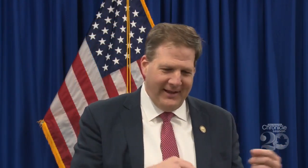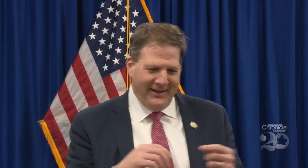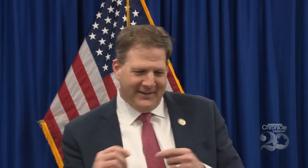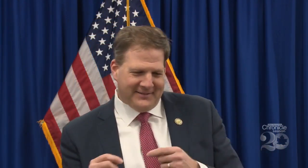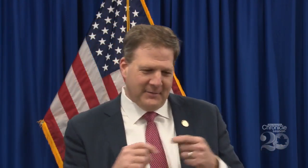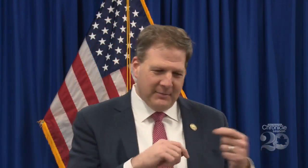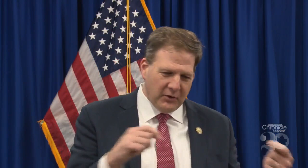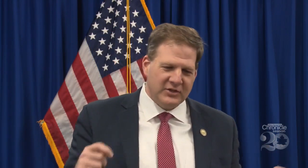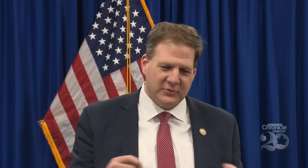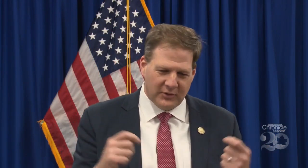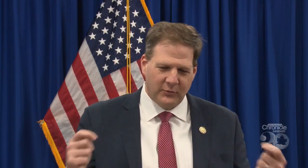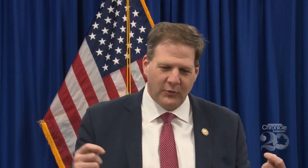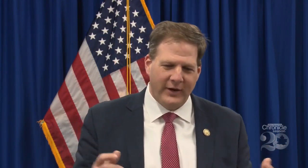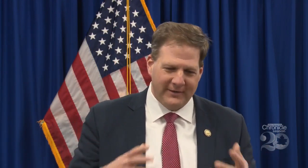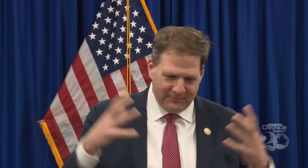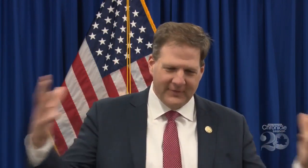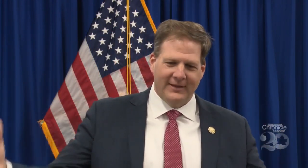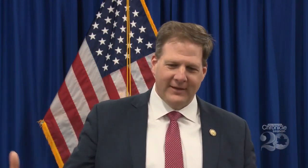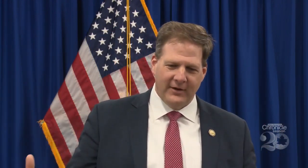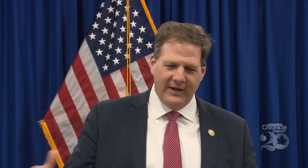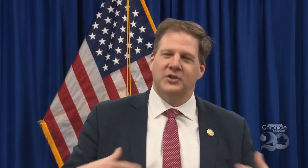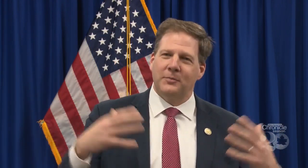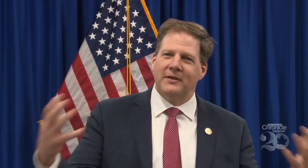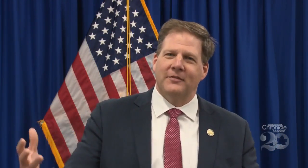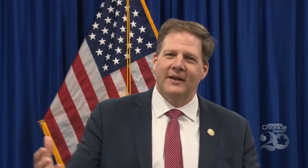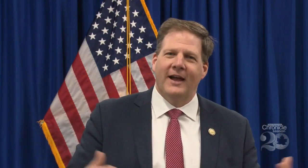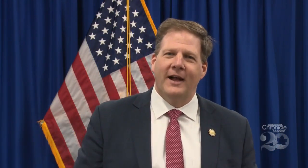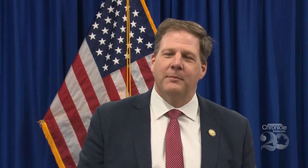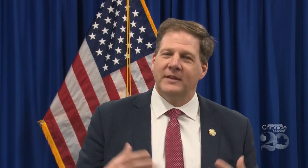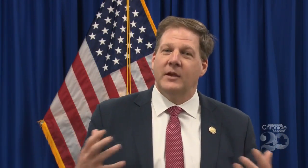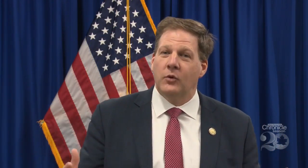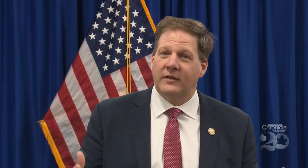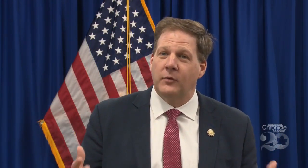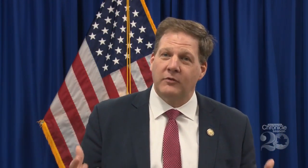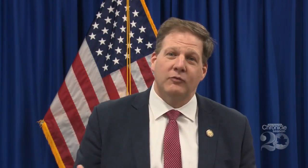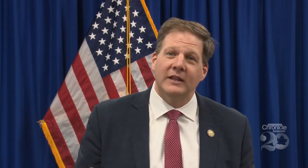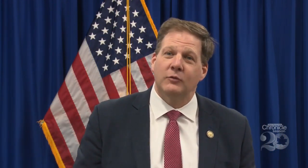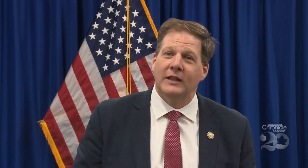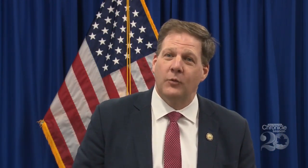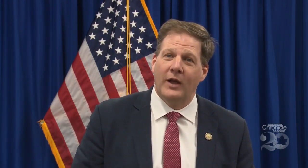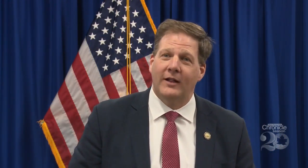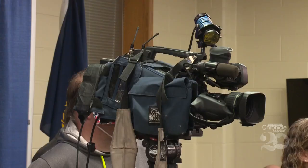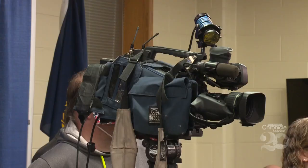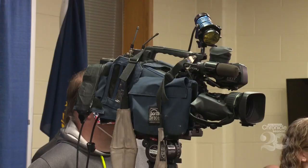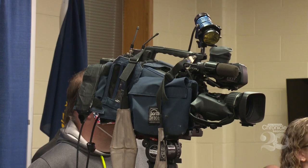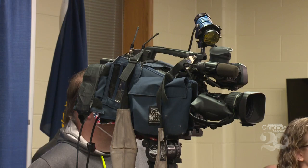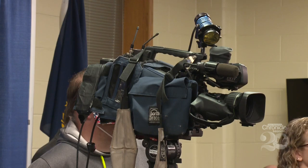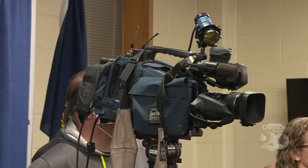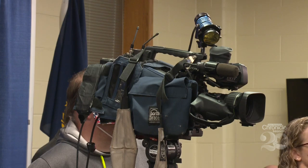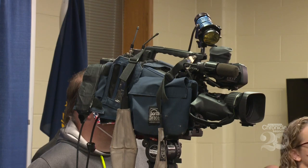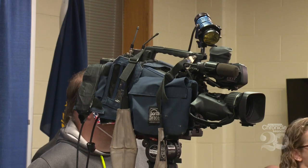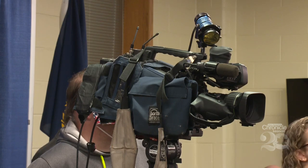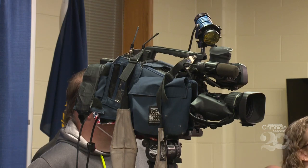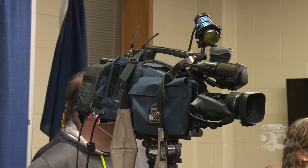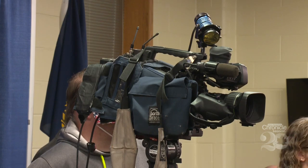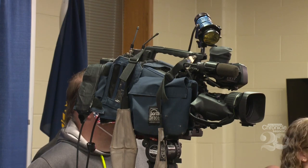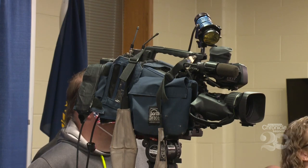BECAUSE WE WERE ON A VERY SMALL PODIUM, AND HE WOULD STAND RIGHT HERE, RIGHT NEXT TO ME, AND SOME OF THE MOTIONS WERE QUITE